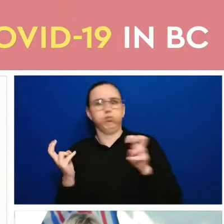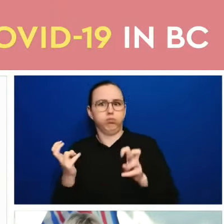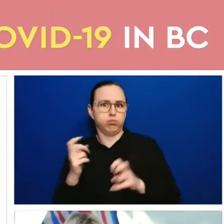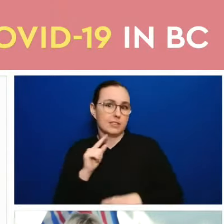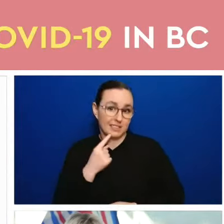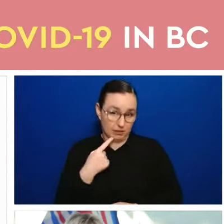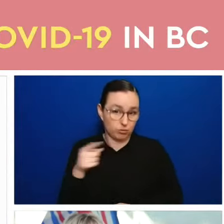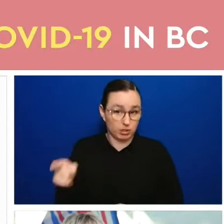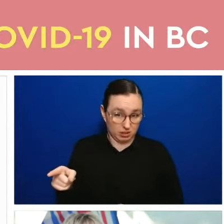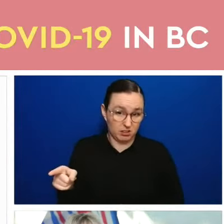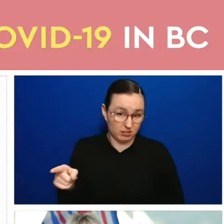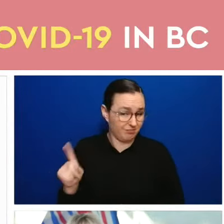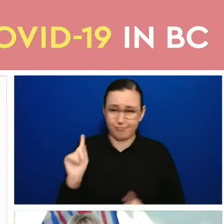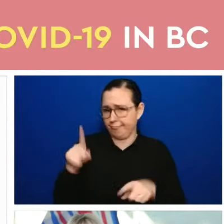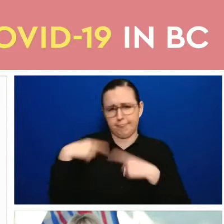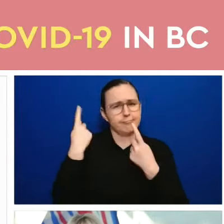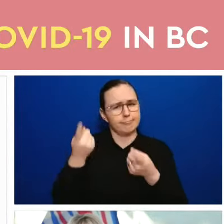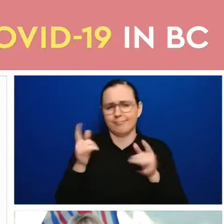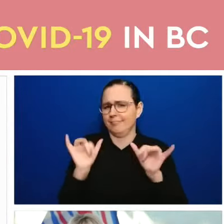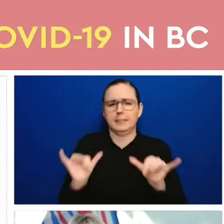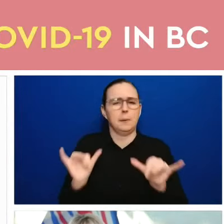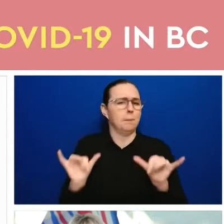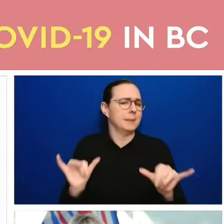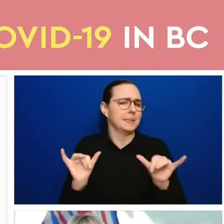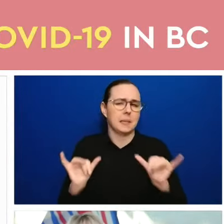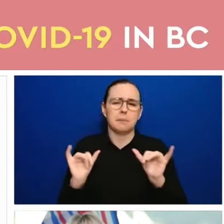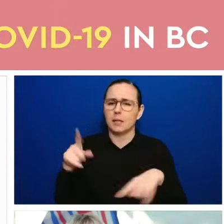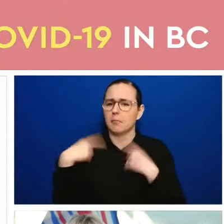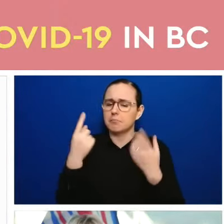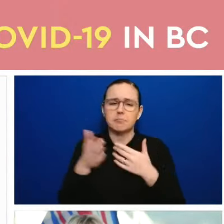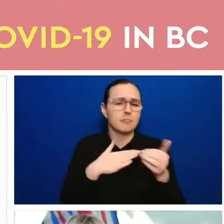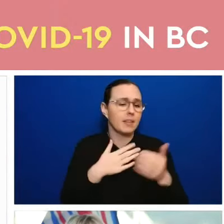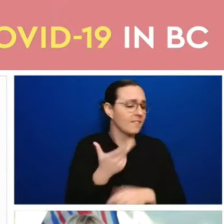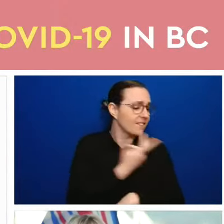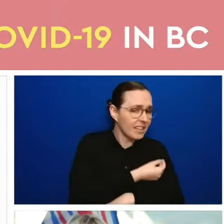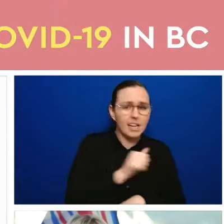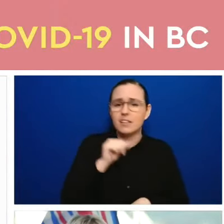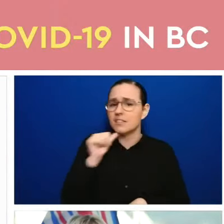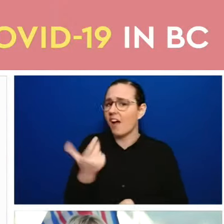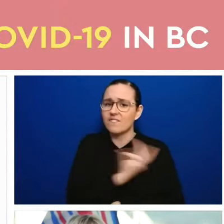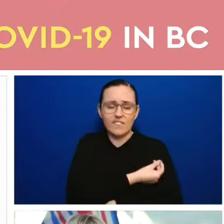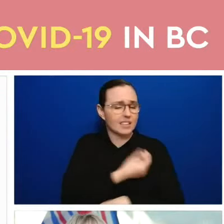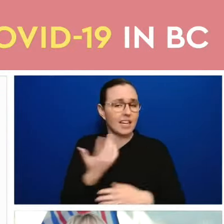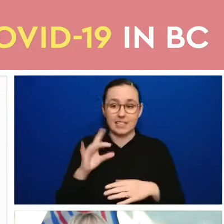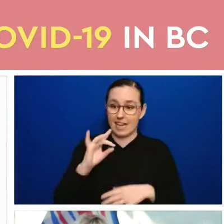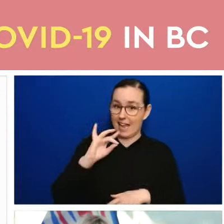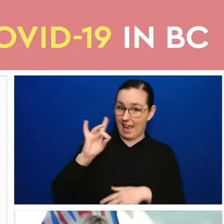still at highest risk of having severe illness. This is something we've seen all along.